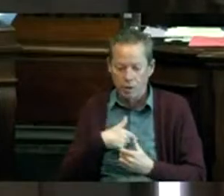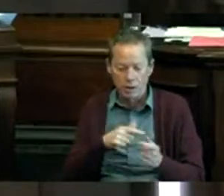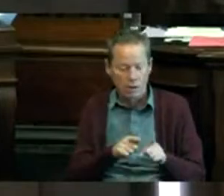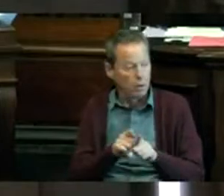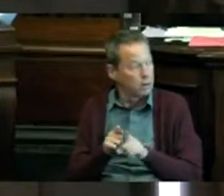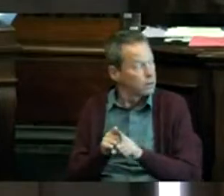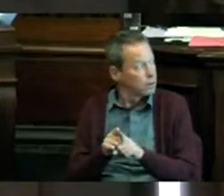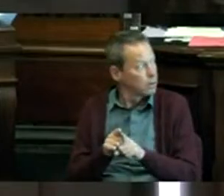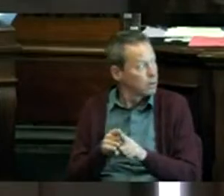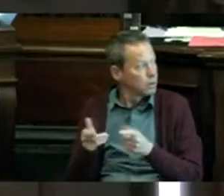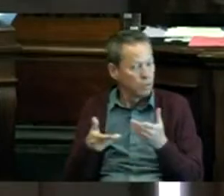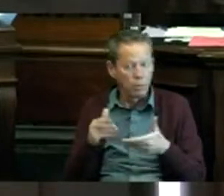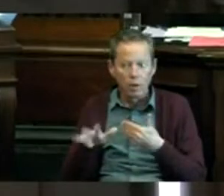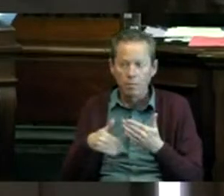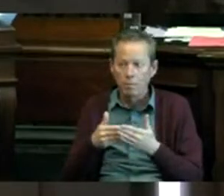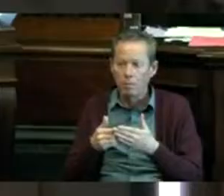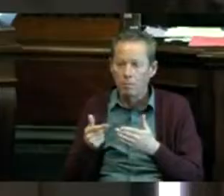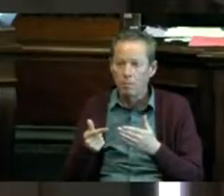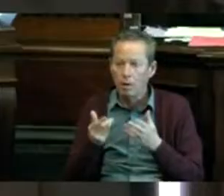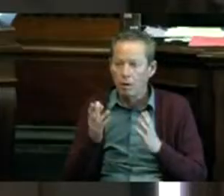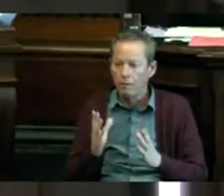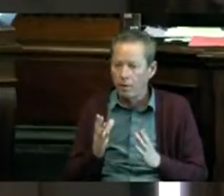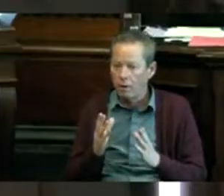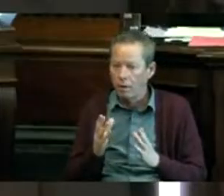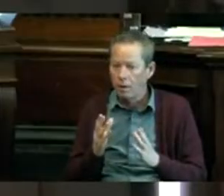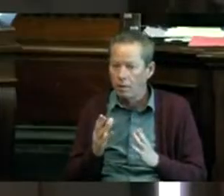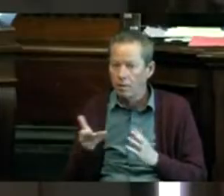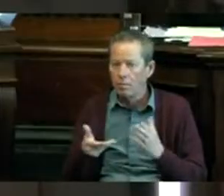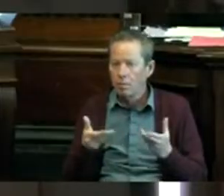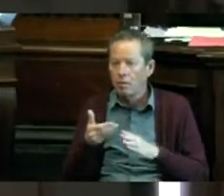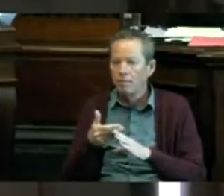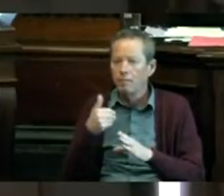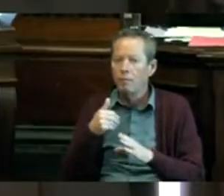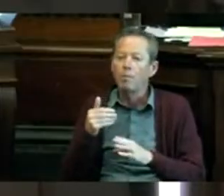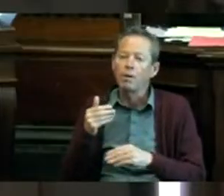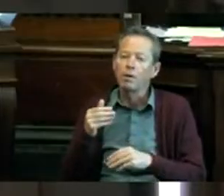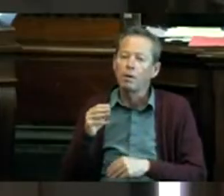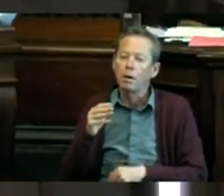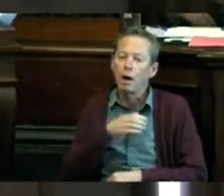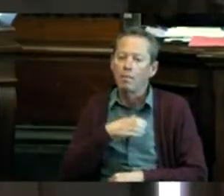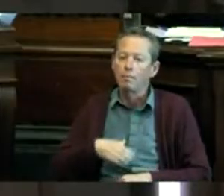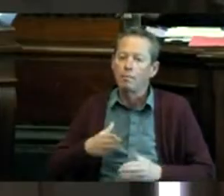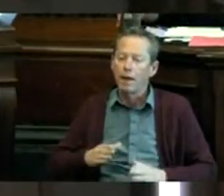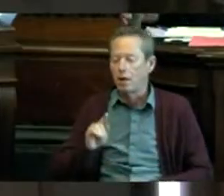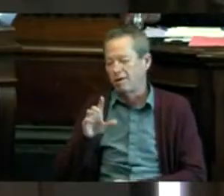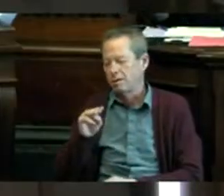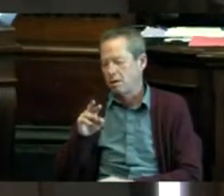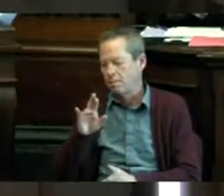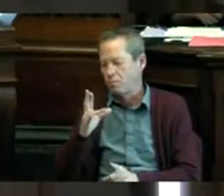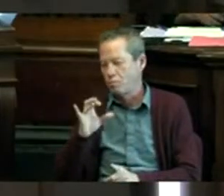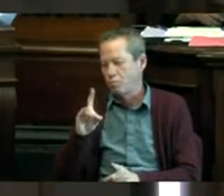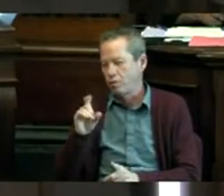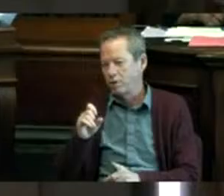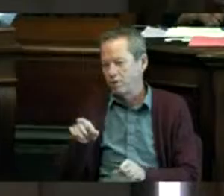let me just state for the record that Council Member Lightfoot has joined us. And I also want to welcome all our guests, but